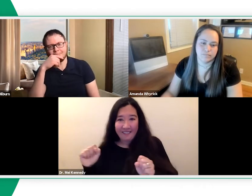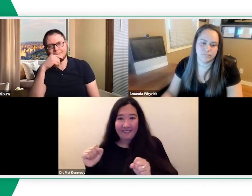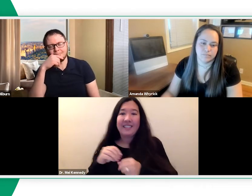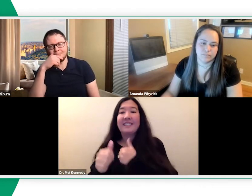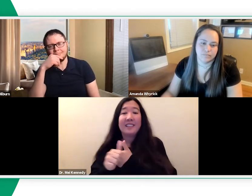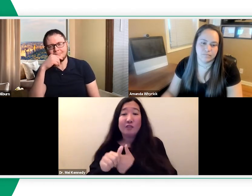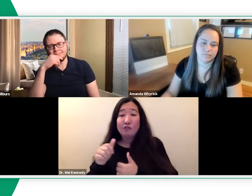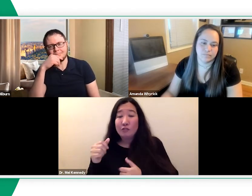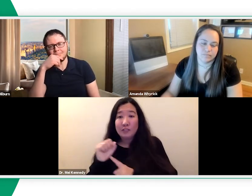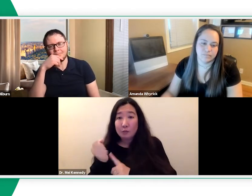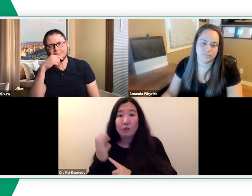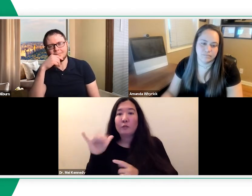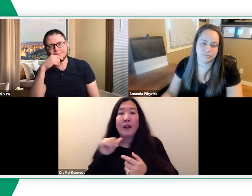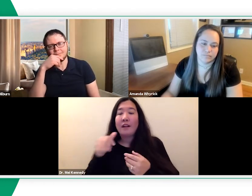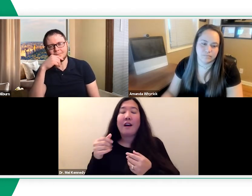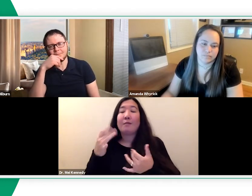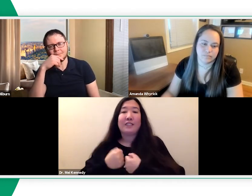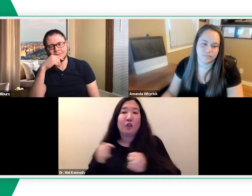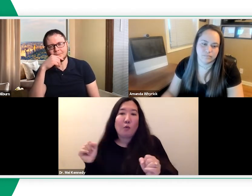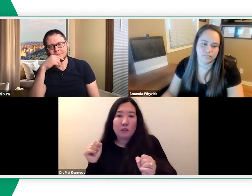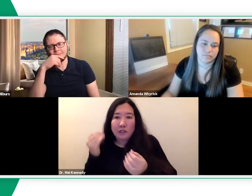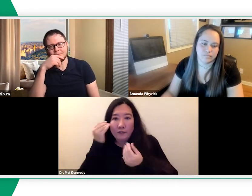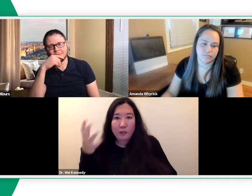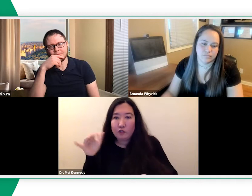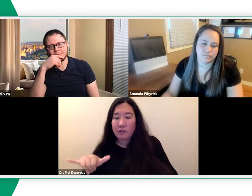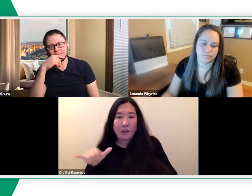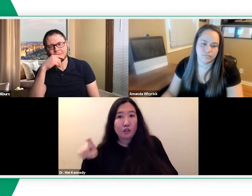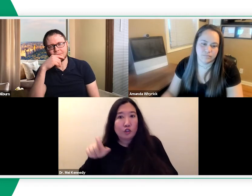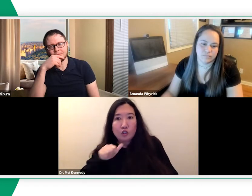are many people who will, you know, unexpectedly find themselves